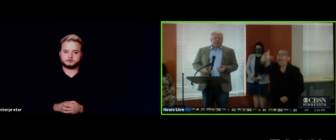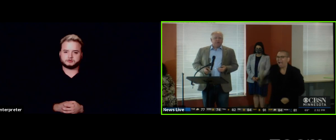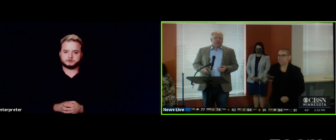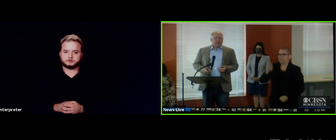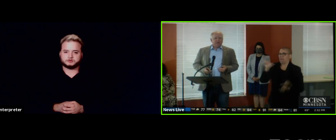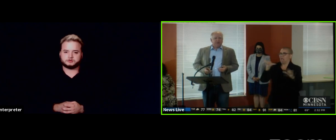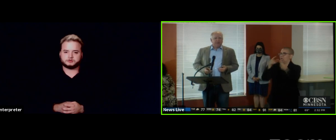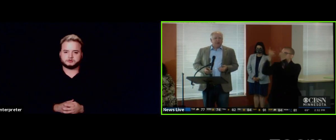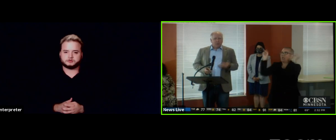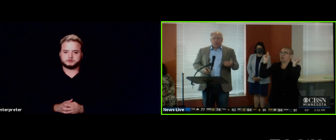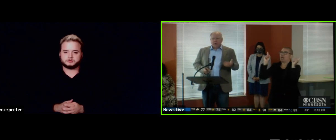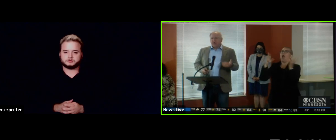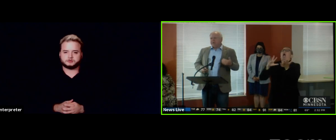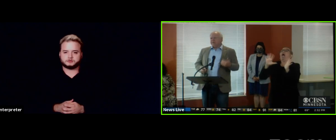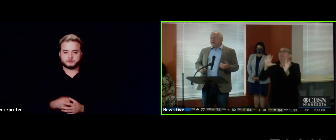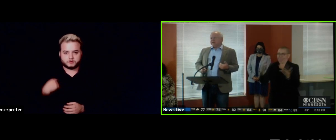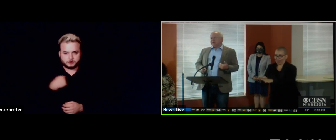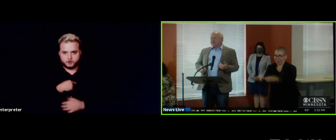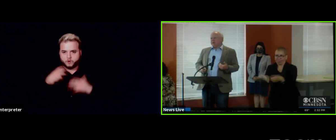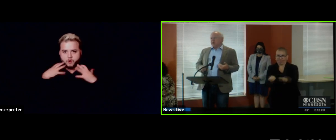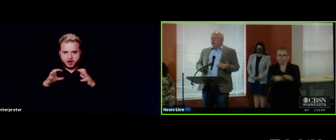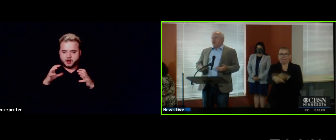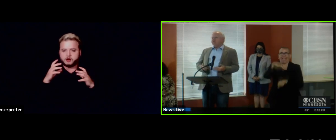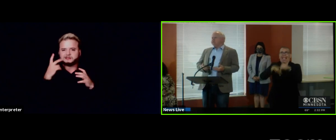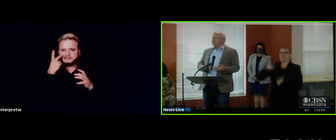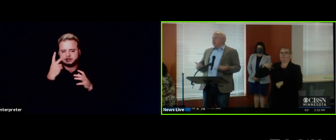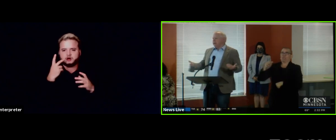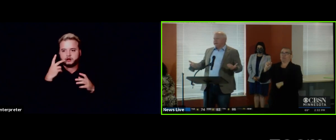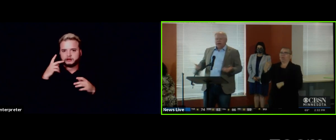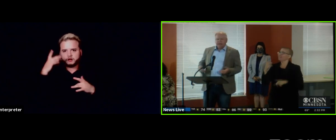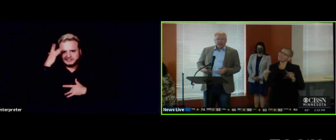those measures in there. We will if that's necessary and all of this is coming at a time